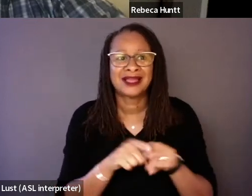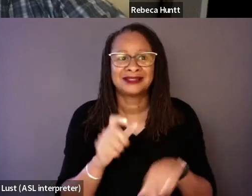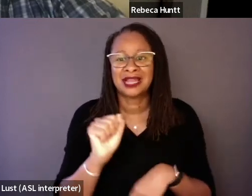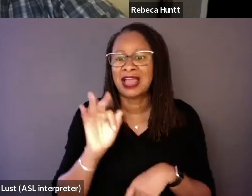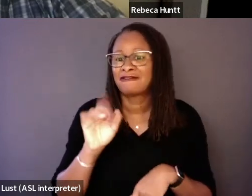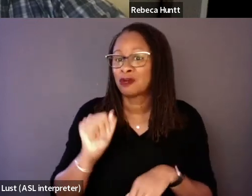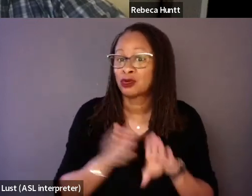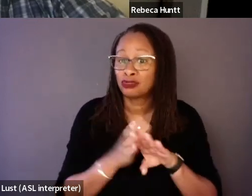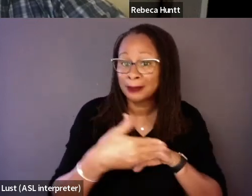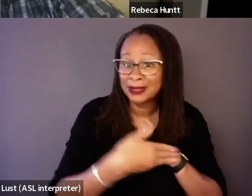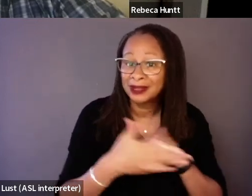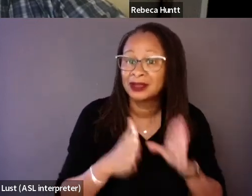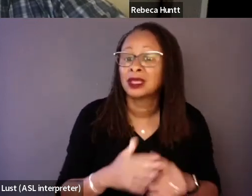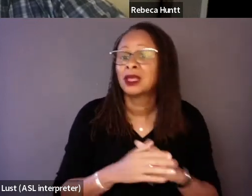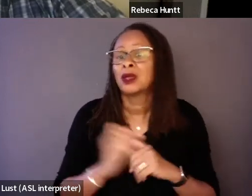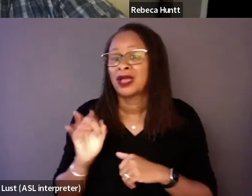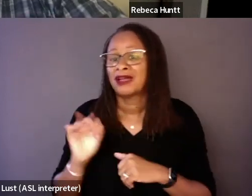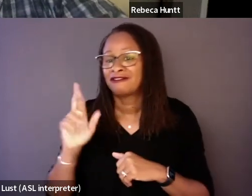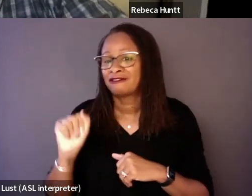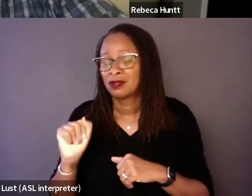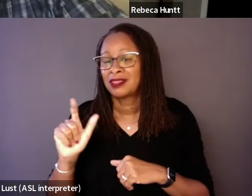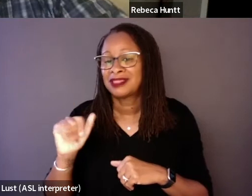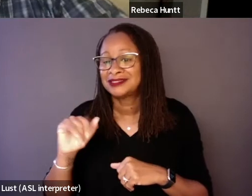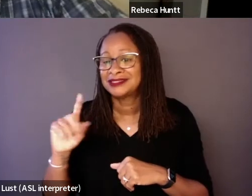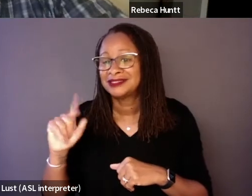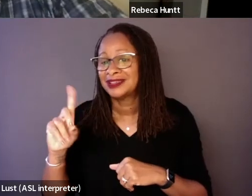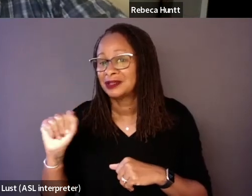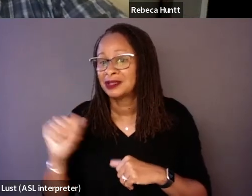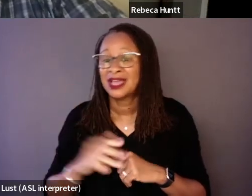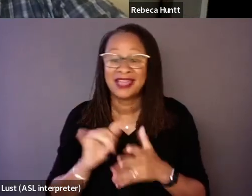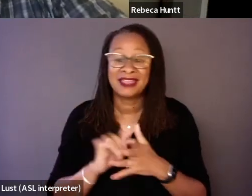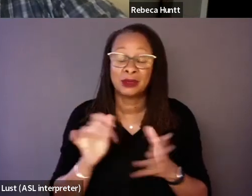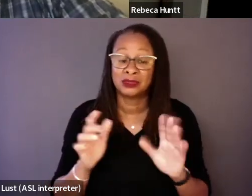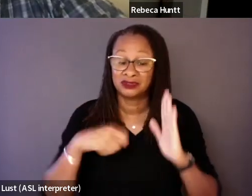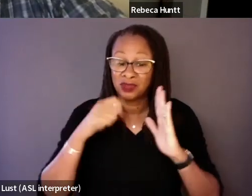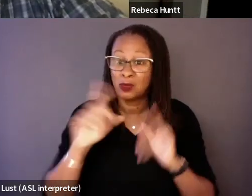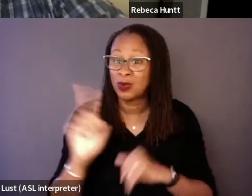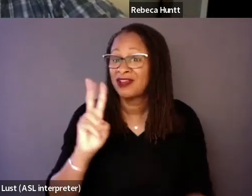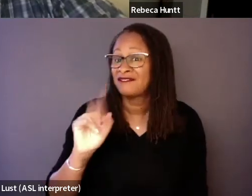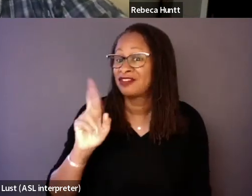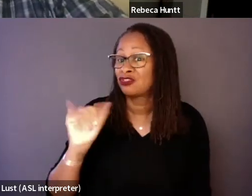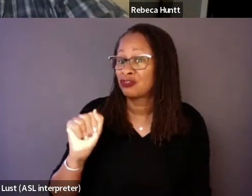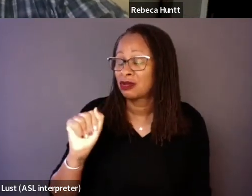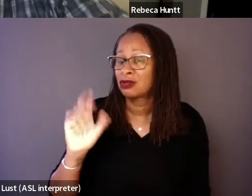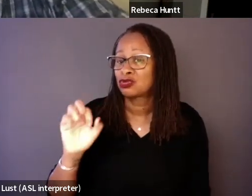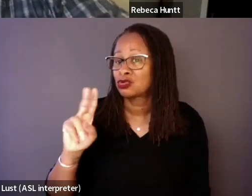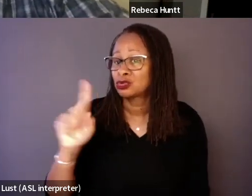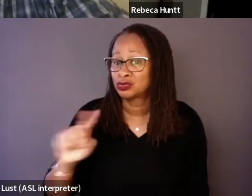And that was actually shot in Vera Cruz , Mexico, which is where the largest slave port exists in